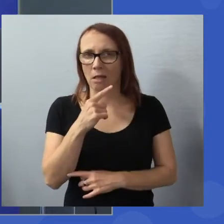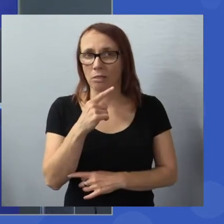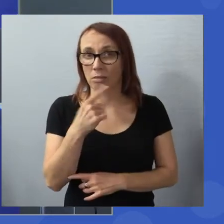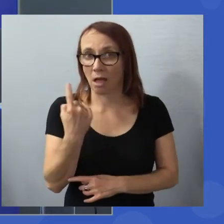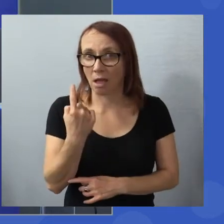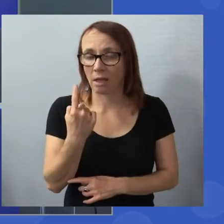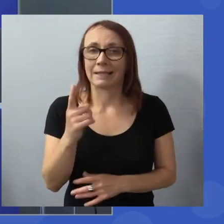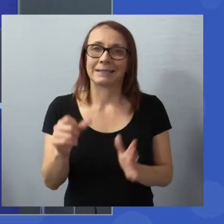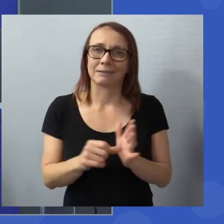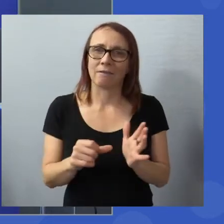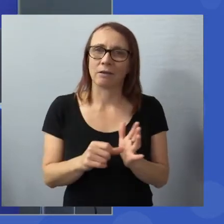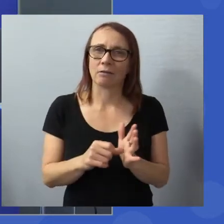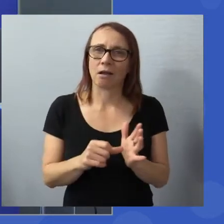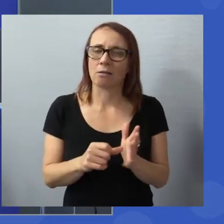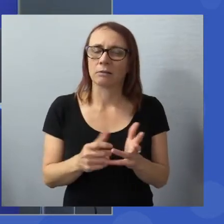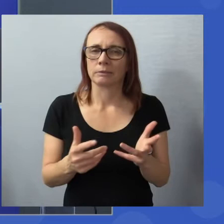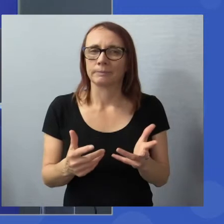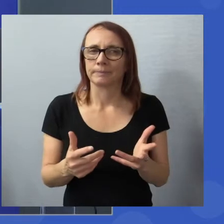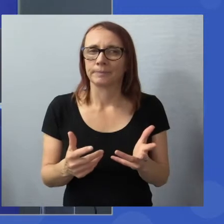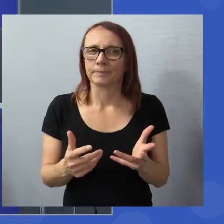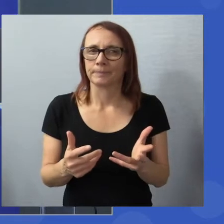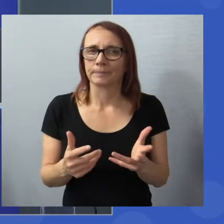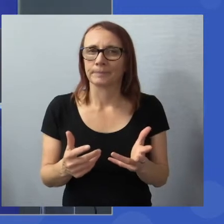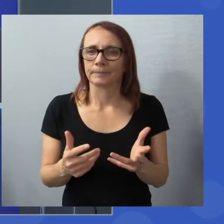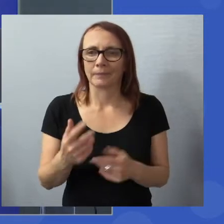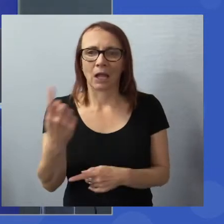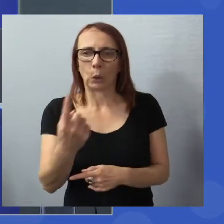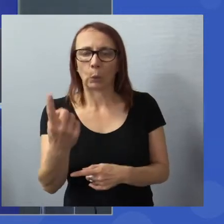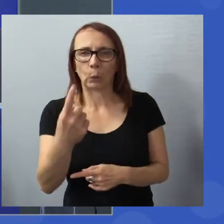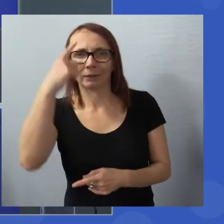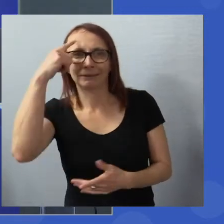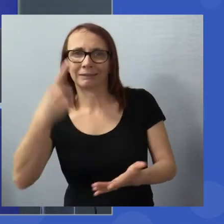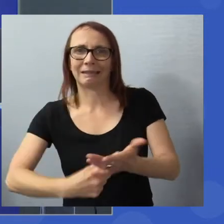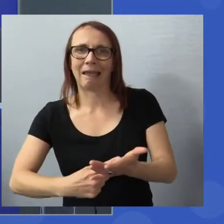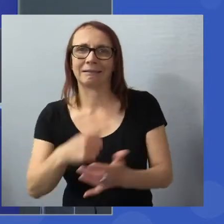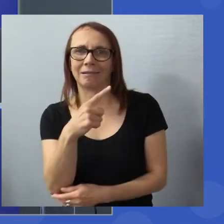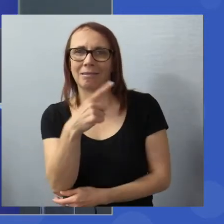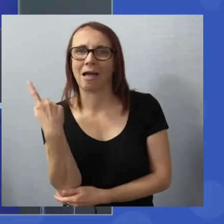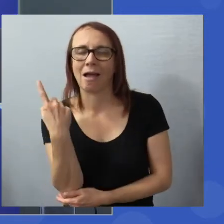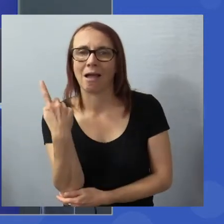difficulty again is who judges who judges whether statements are misleading